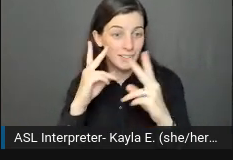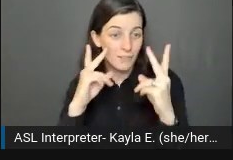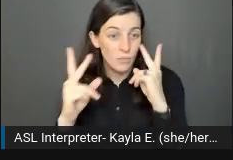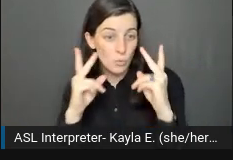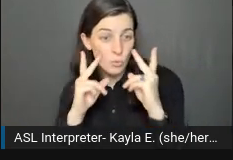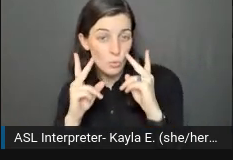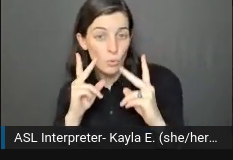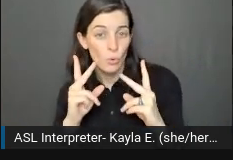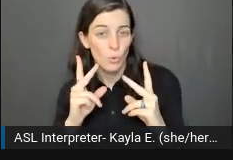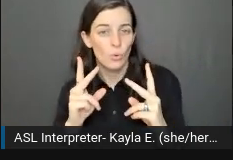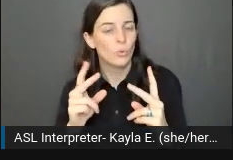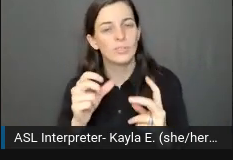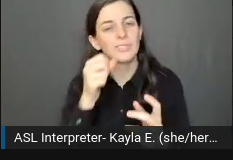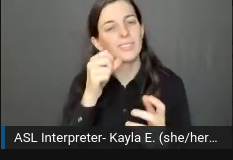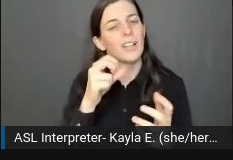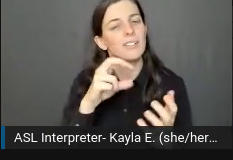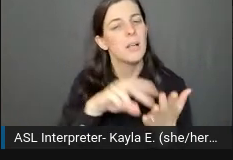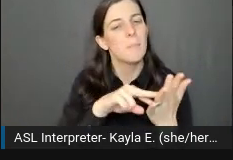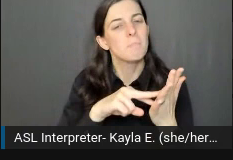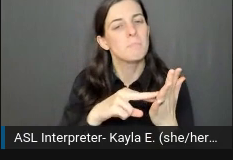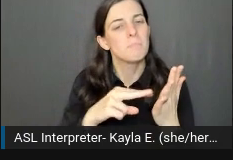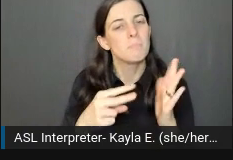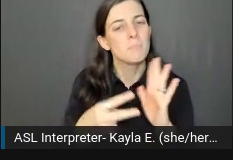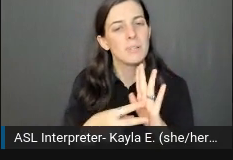It does not necessarily target all users.